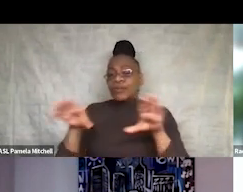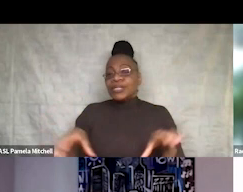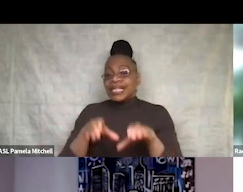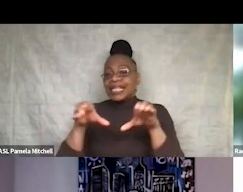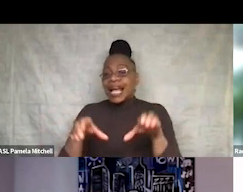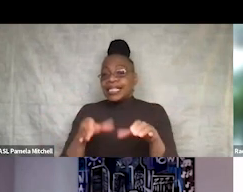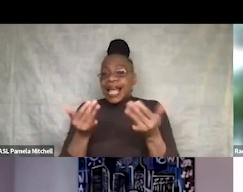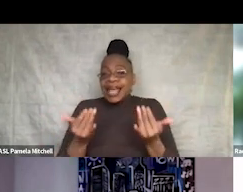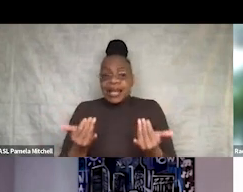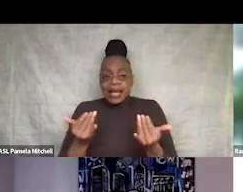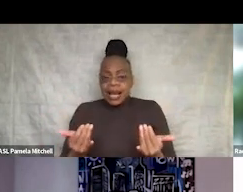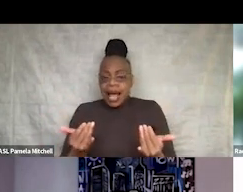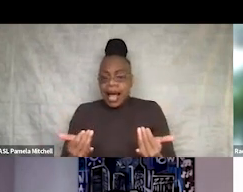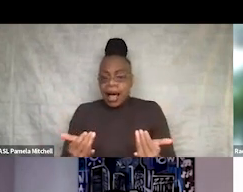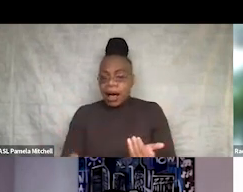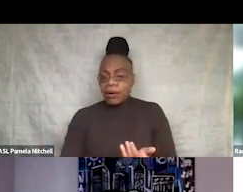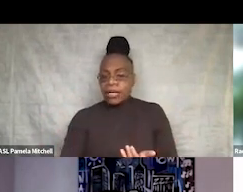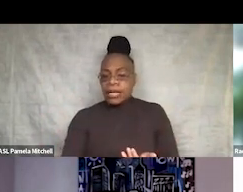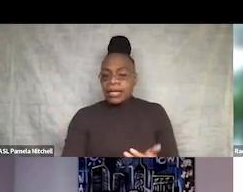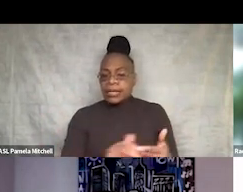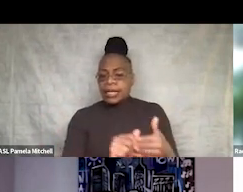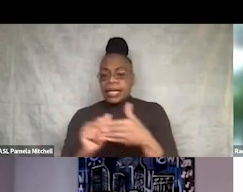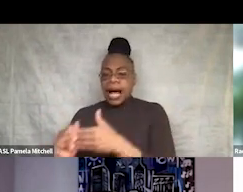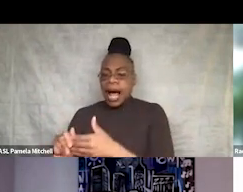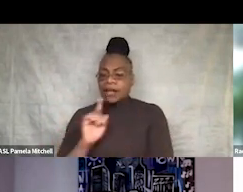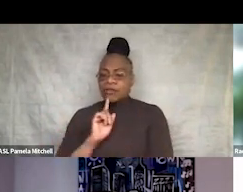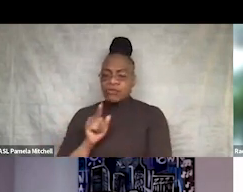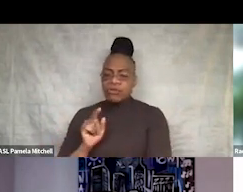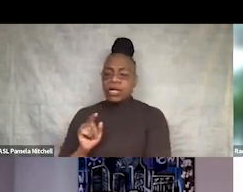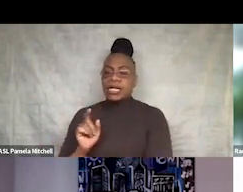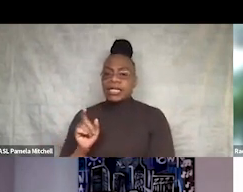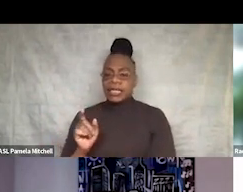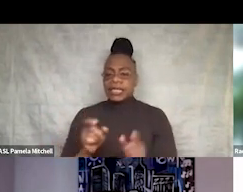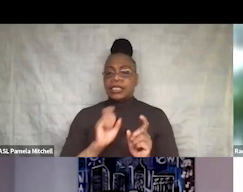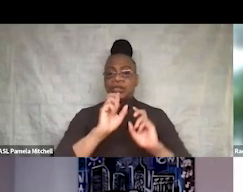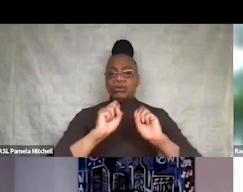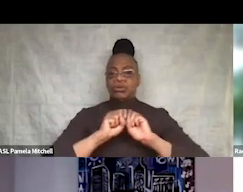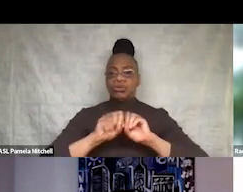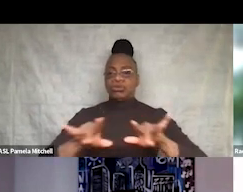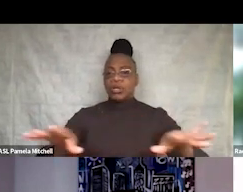And this guide has been distributed nationally to equip rural leaders with critical information